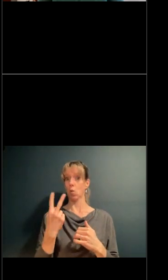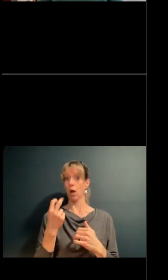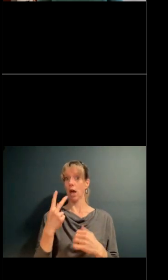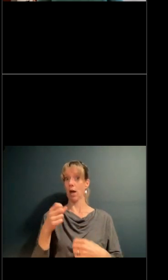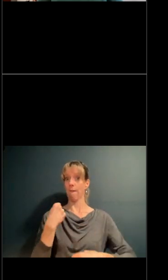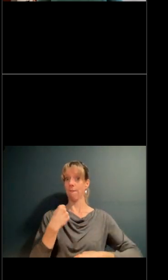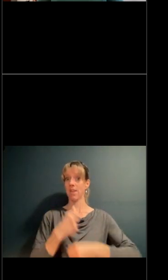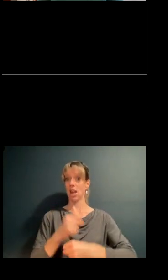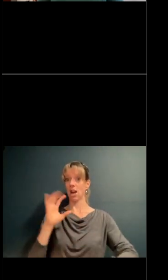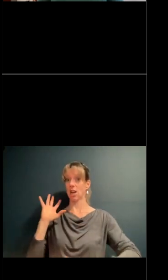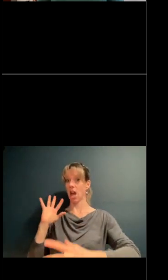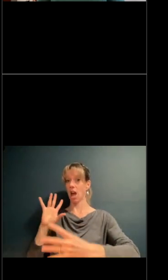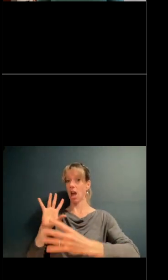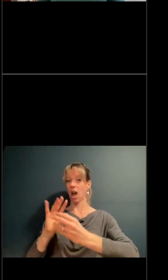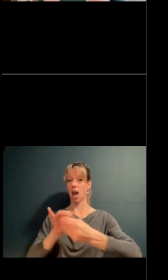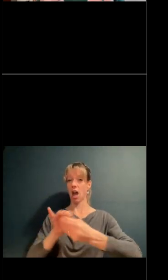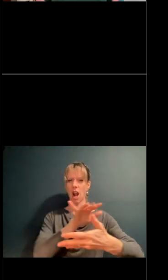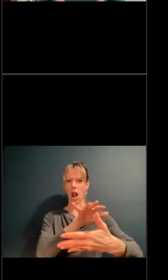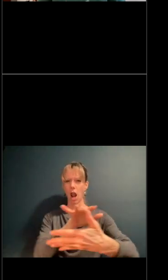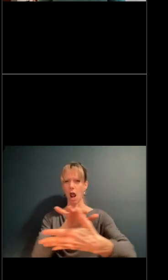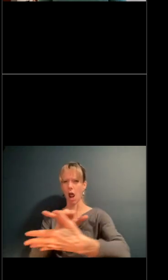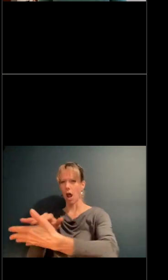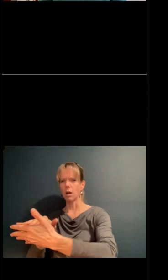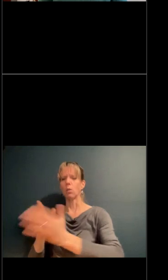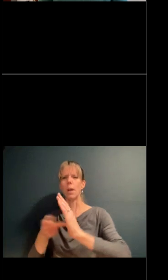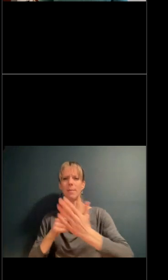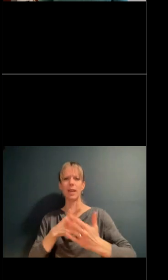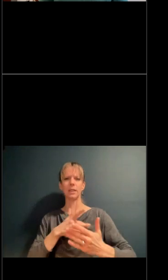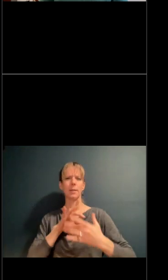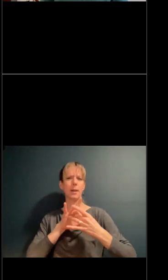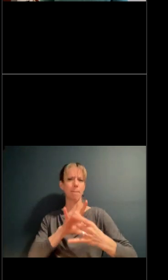this belonging concept when we talk to young people with disabilities and their families.